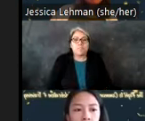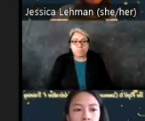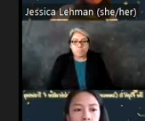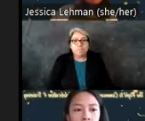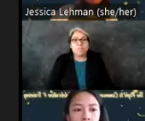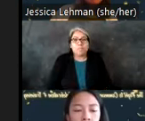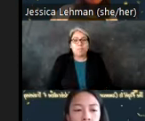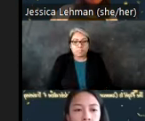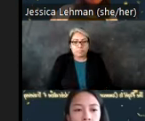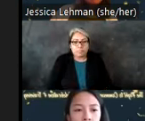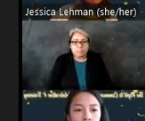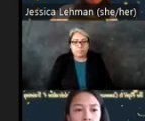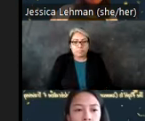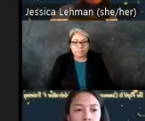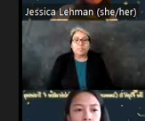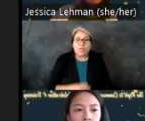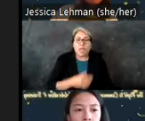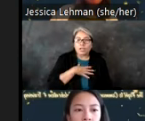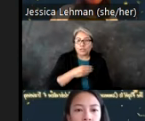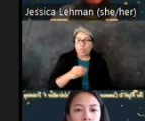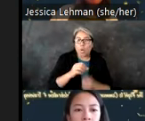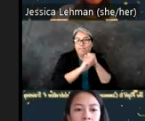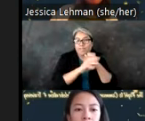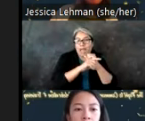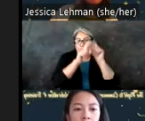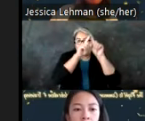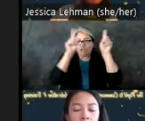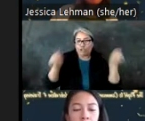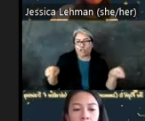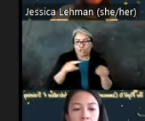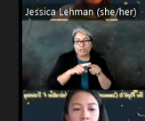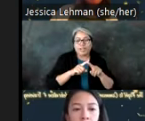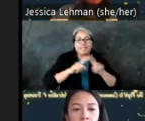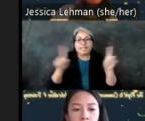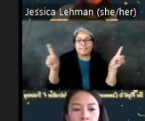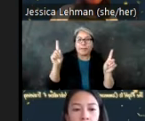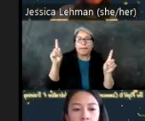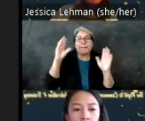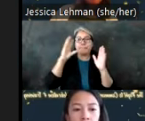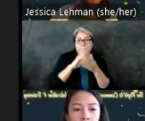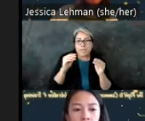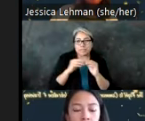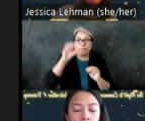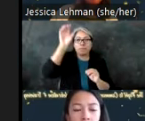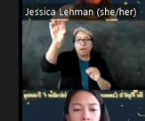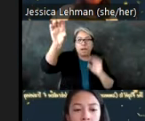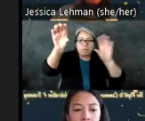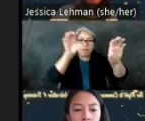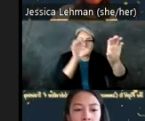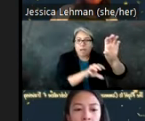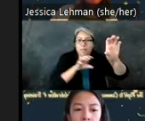I'm going to describe the